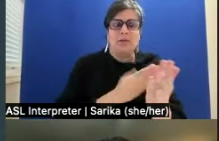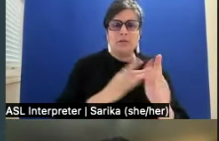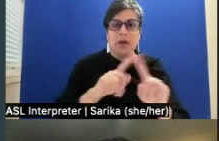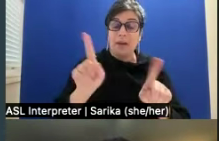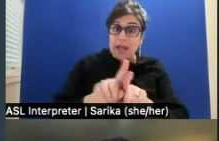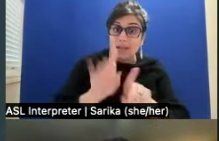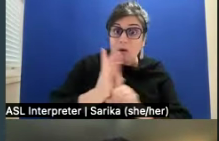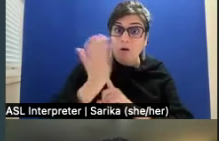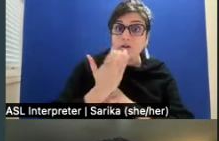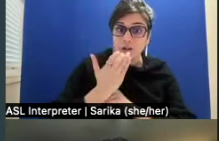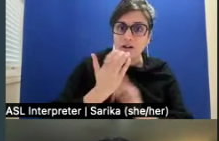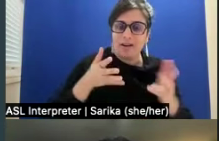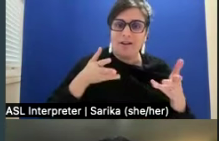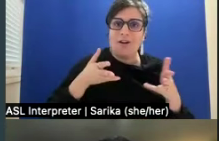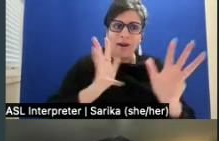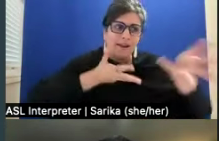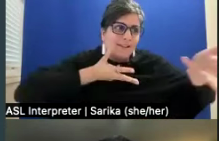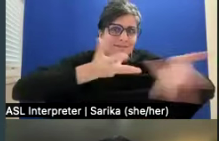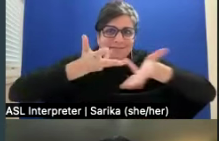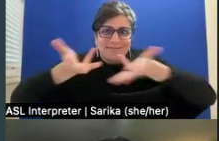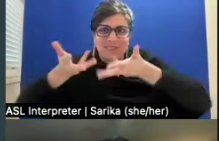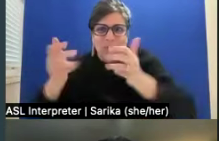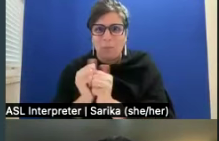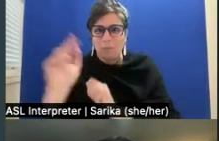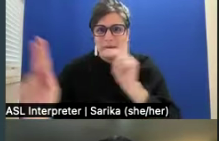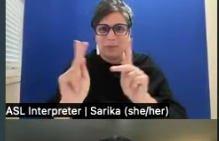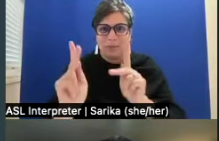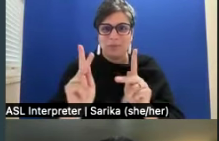and a way of interacting with folks through in social space